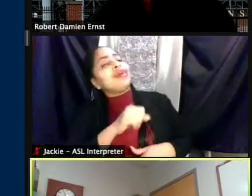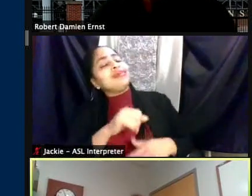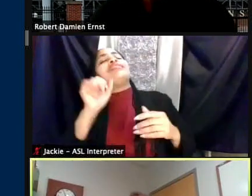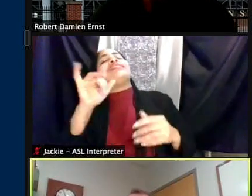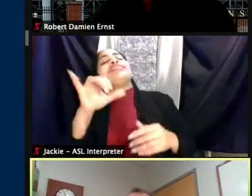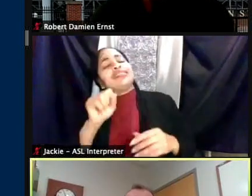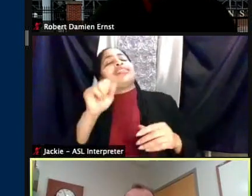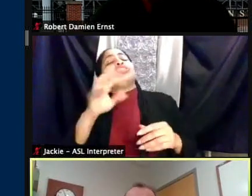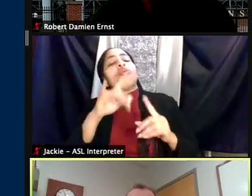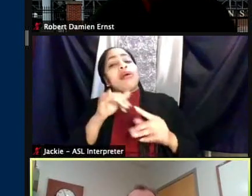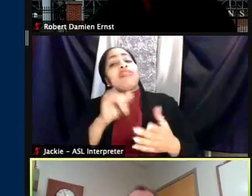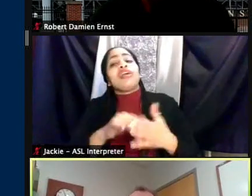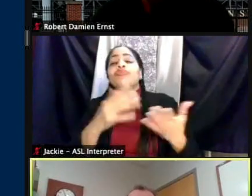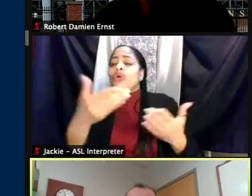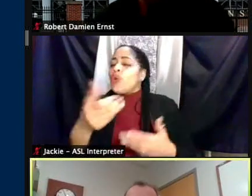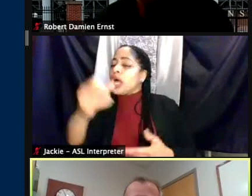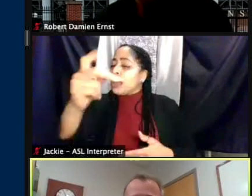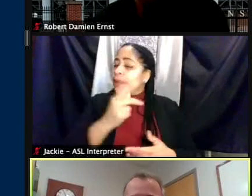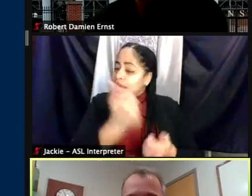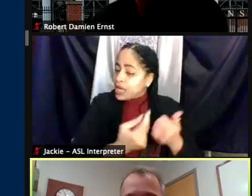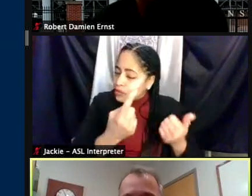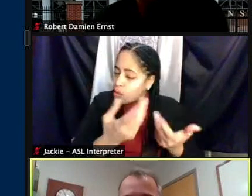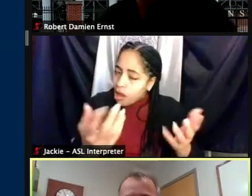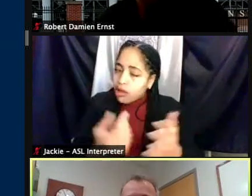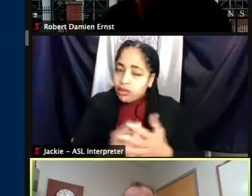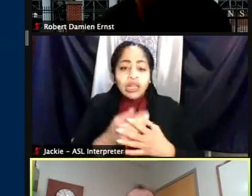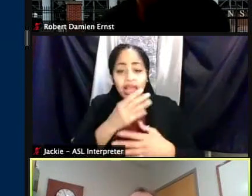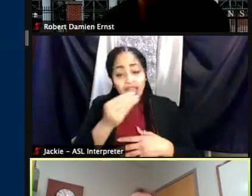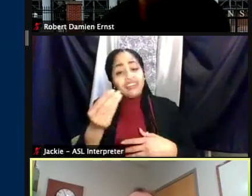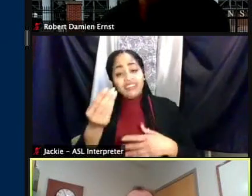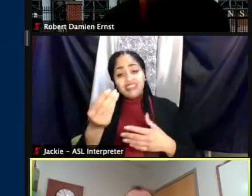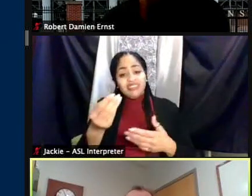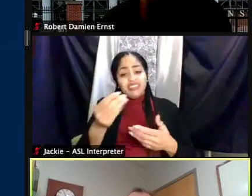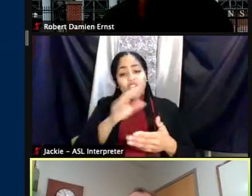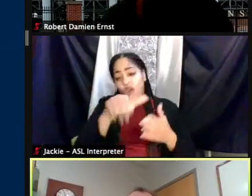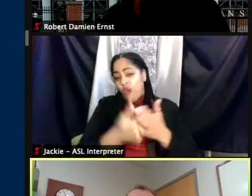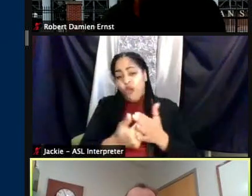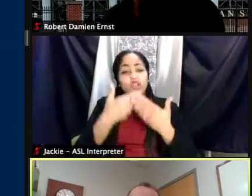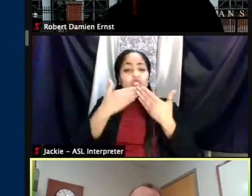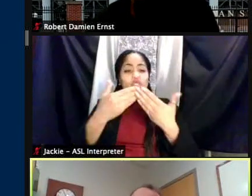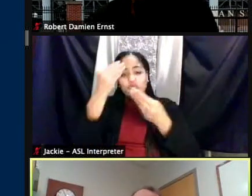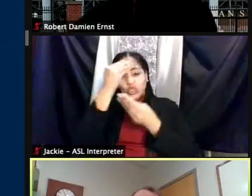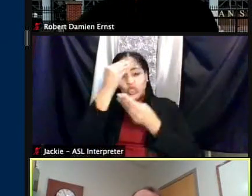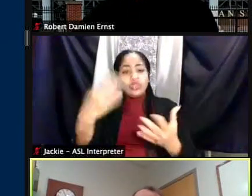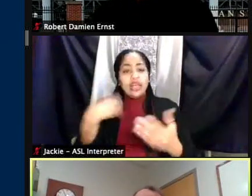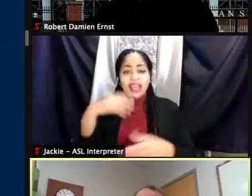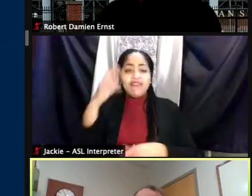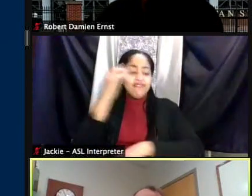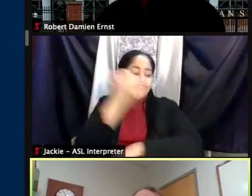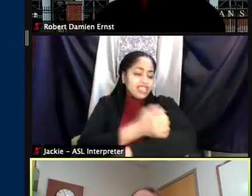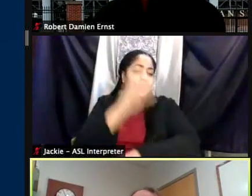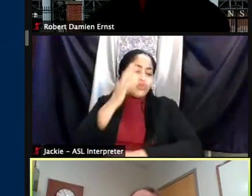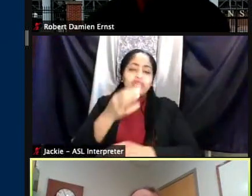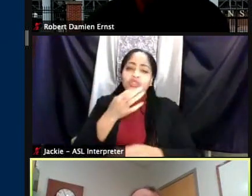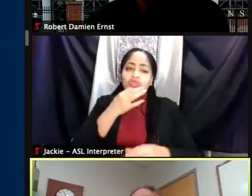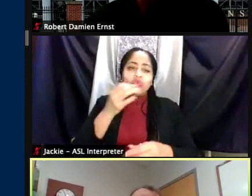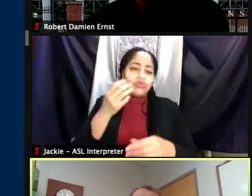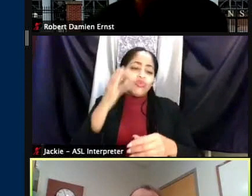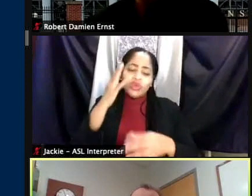Yeah, welcome back, everybody. All this is good news. We have vaccine, we'll eventually get everybody vaccinated